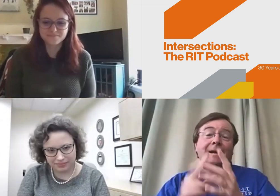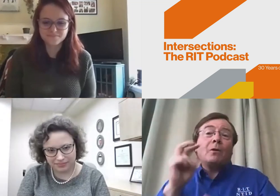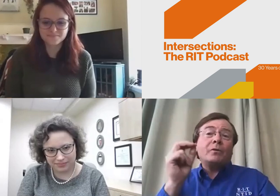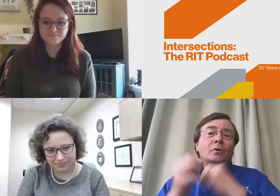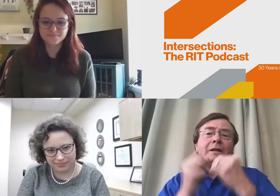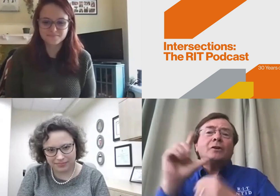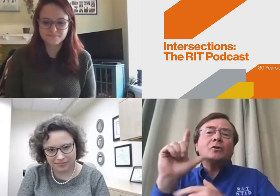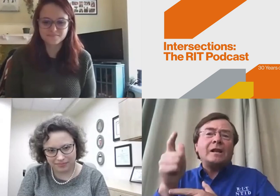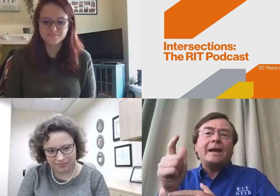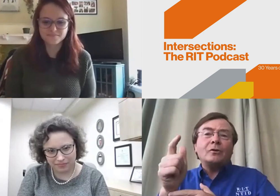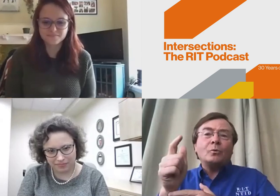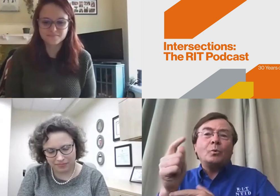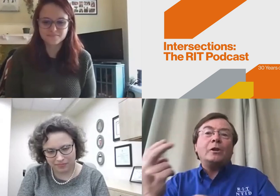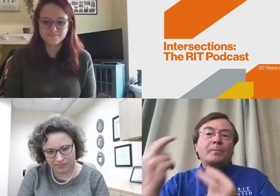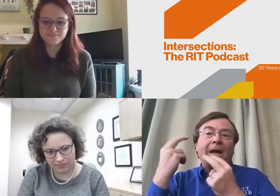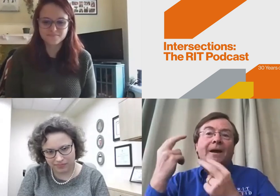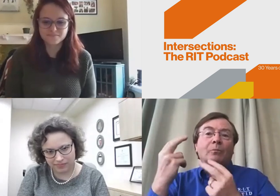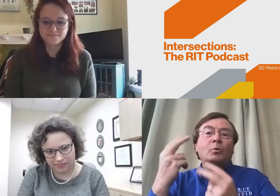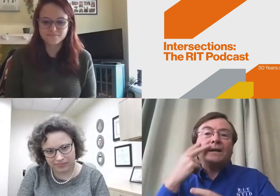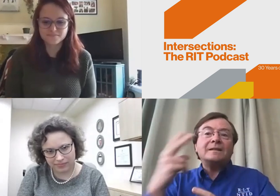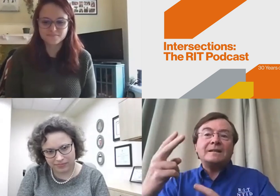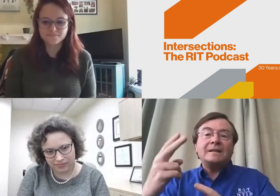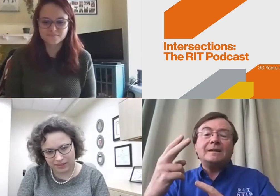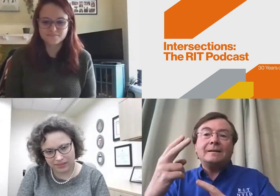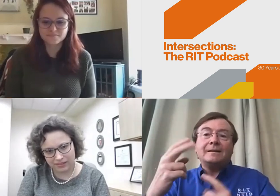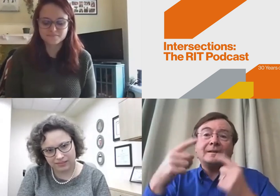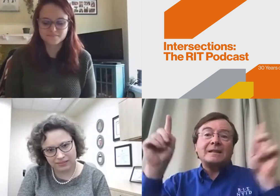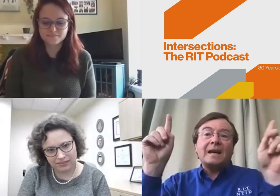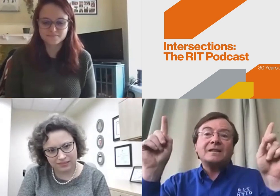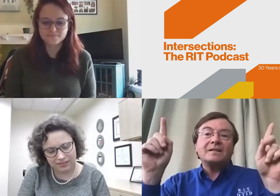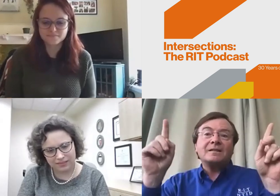And now, 30 years later we look back and we can see the successes.